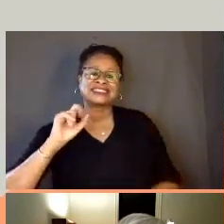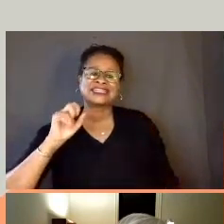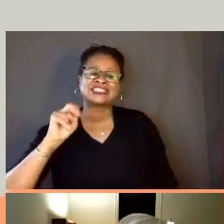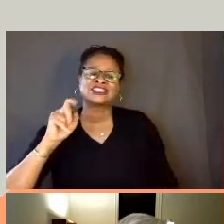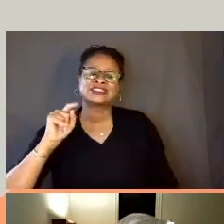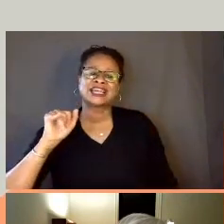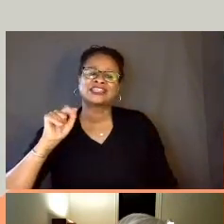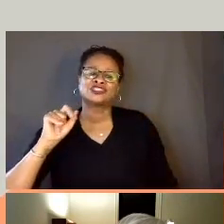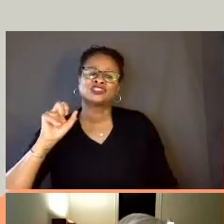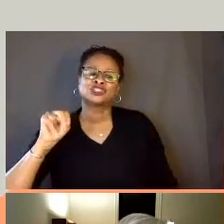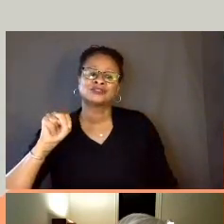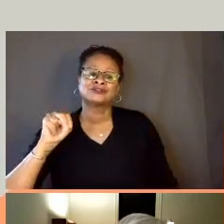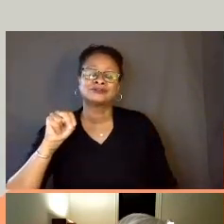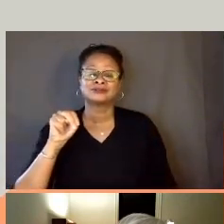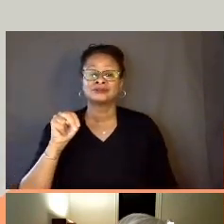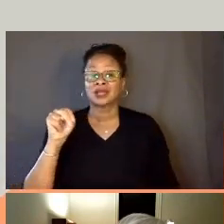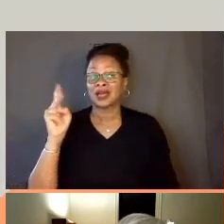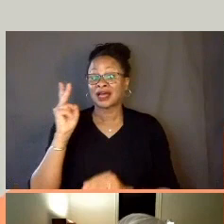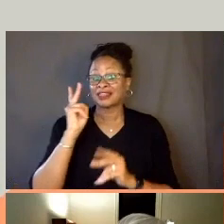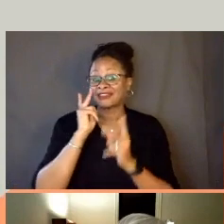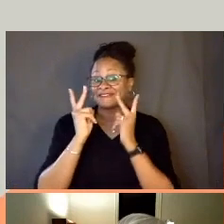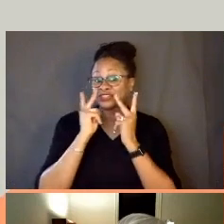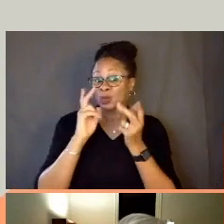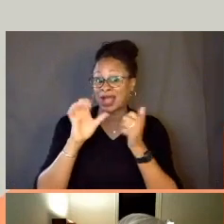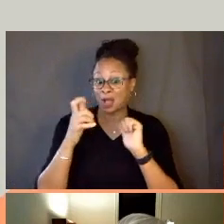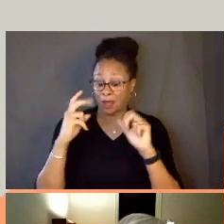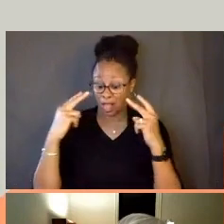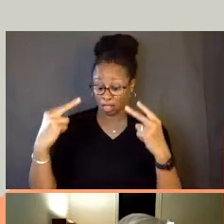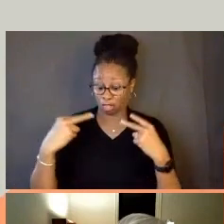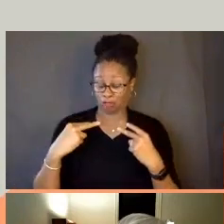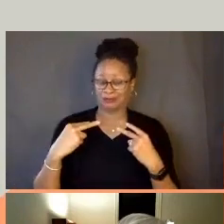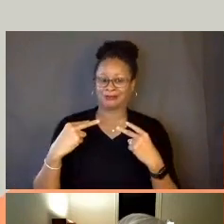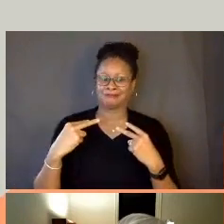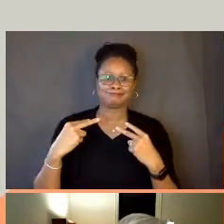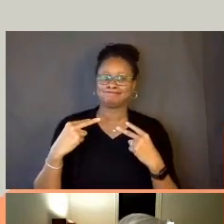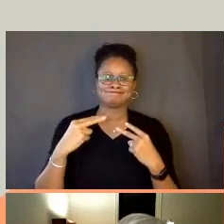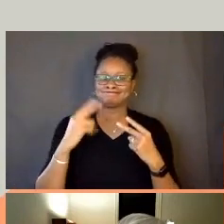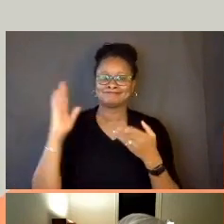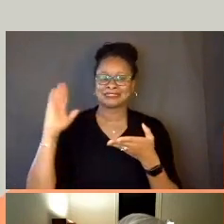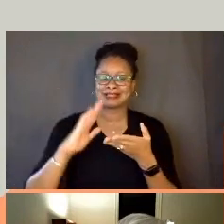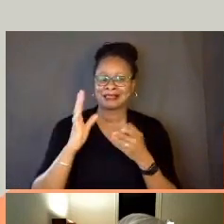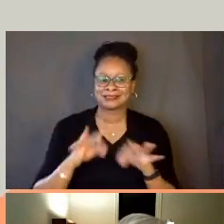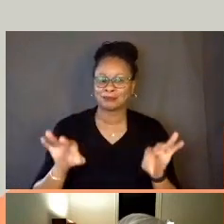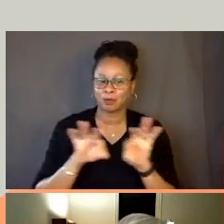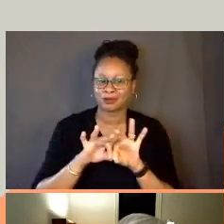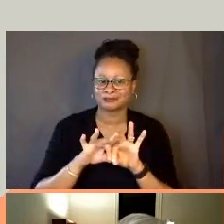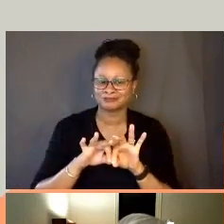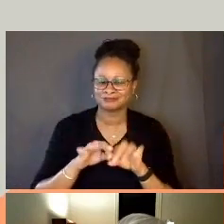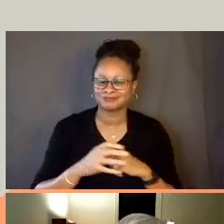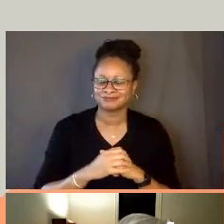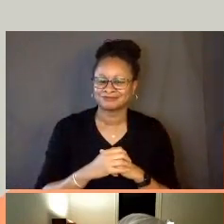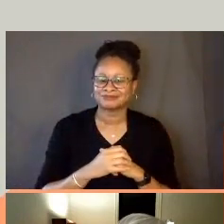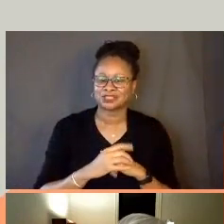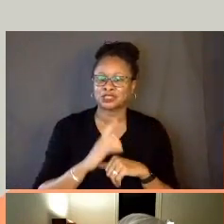The visual of how I look is less important than what I'm feeling.